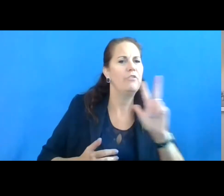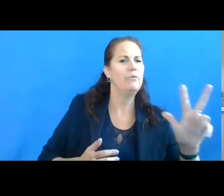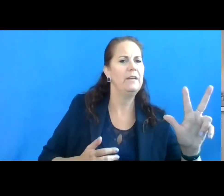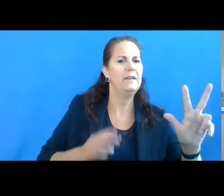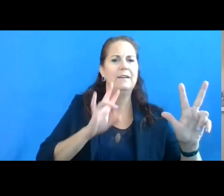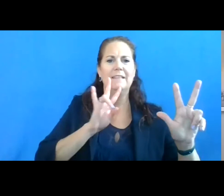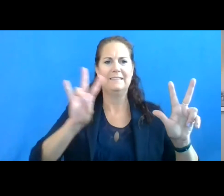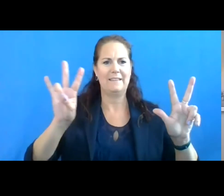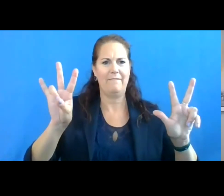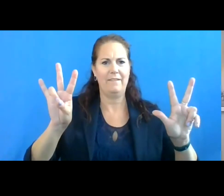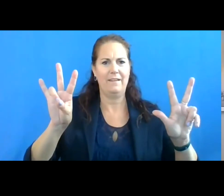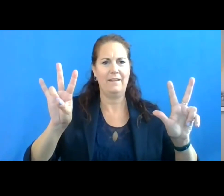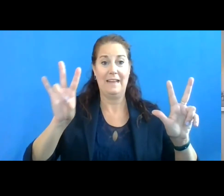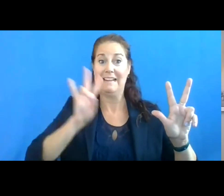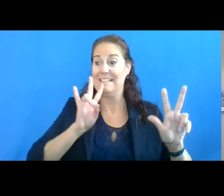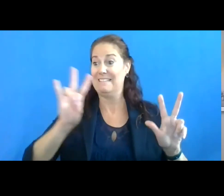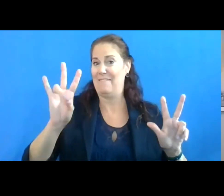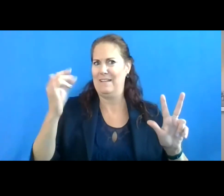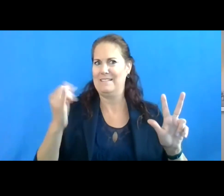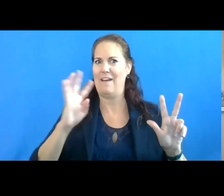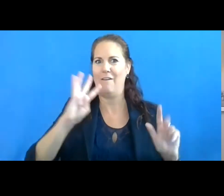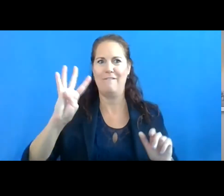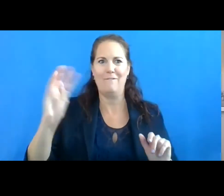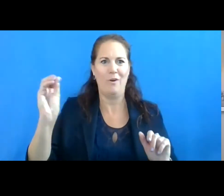Now, my seven year old is 40.